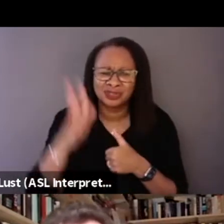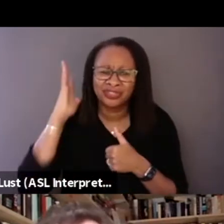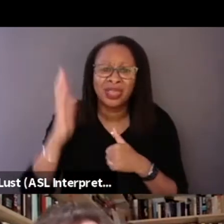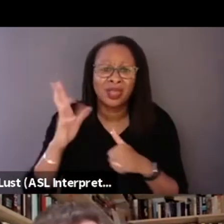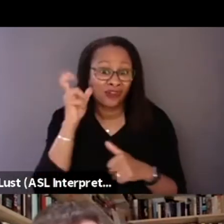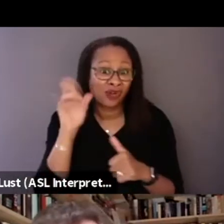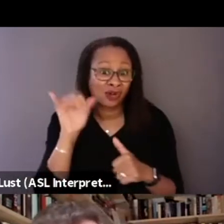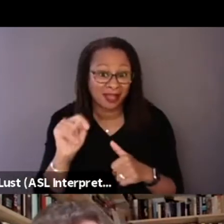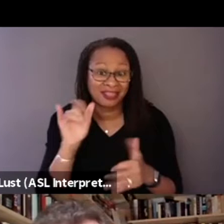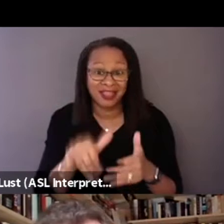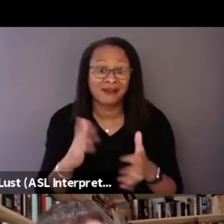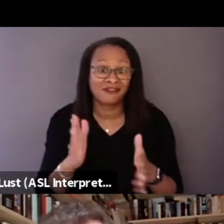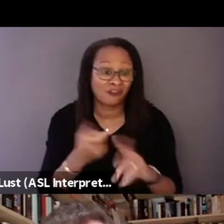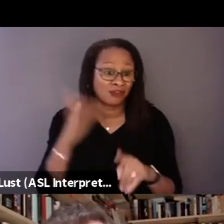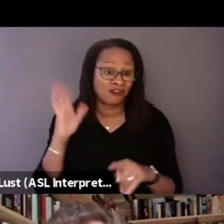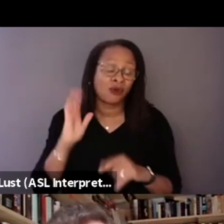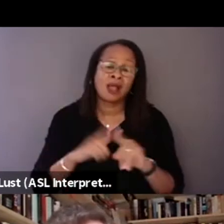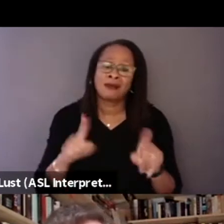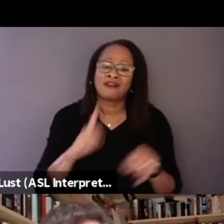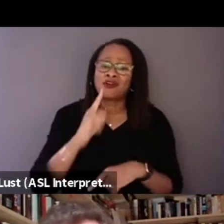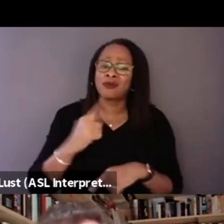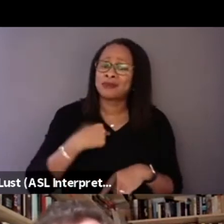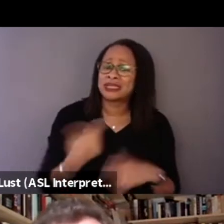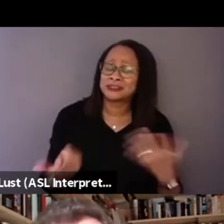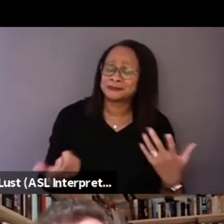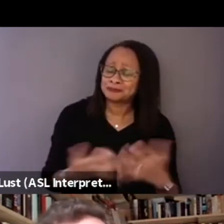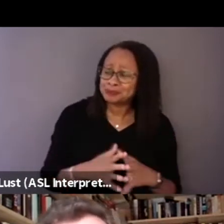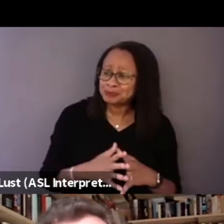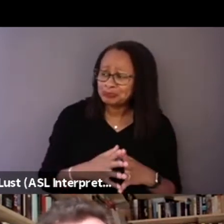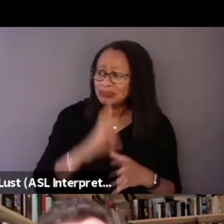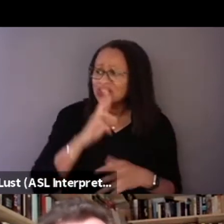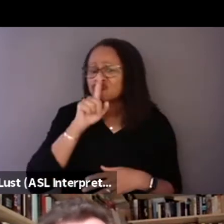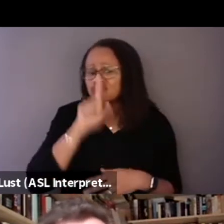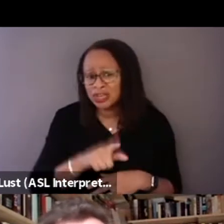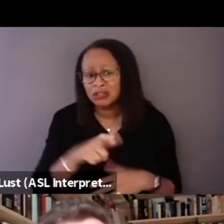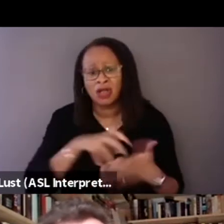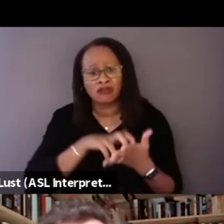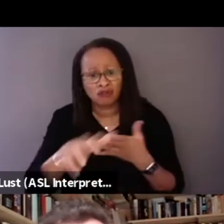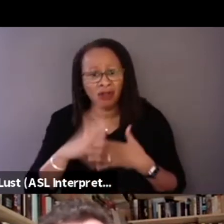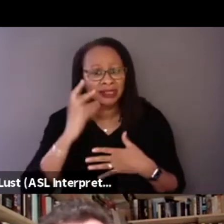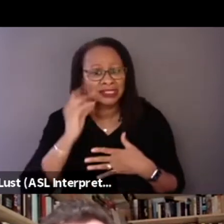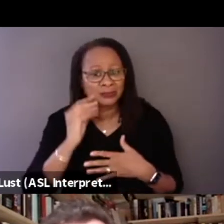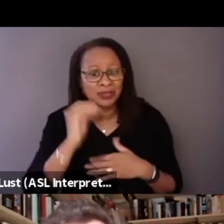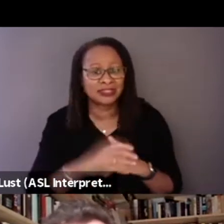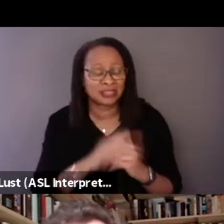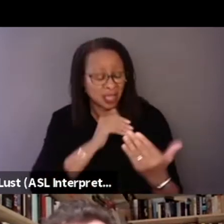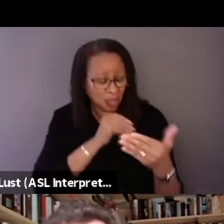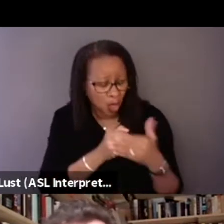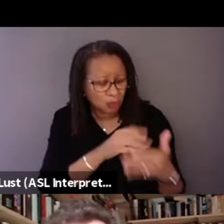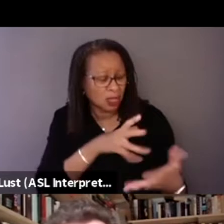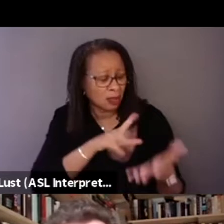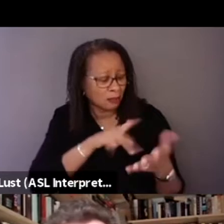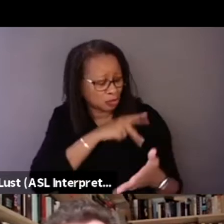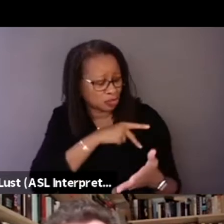And so for me, it was a very real and raw experience becoming close to Ady, experiencing that personally, learning about that journey